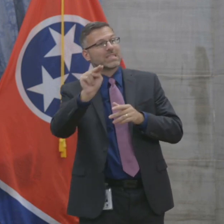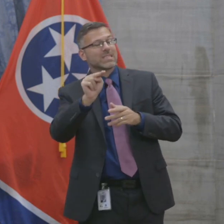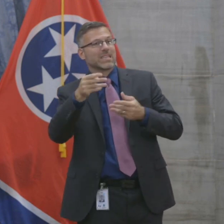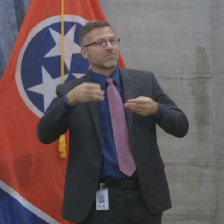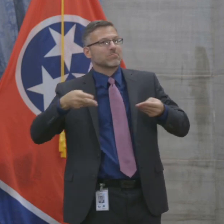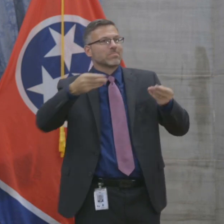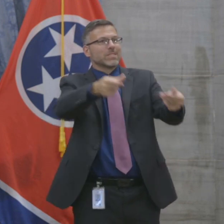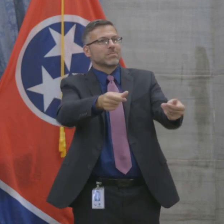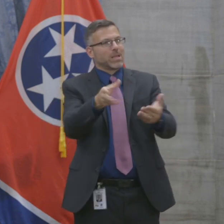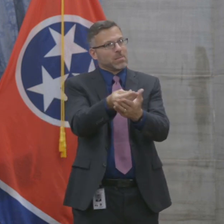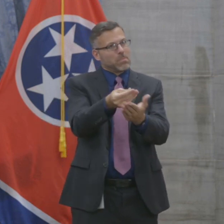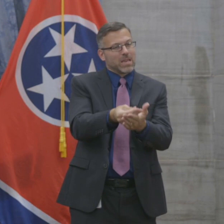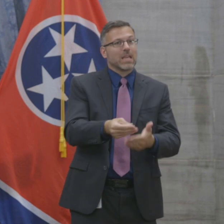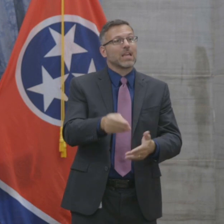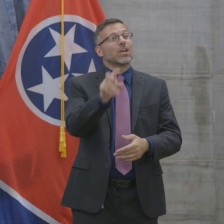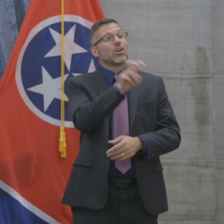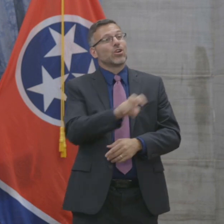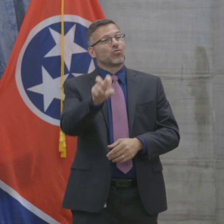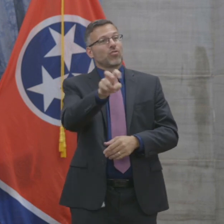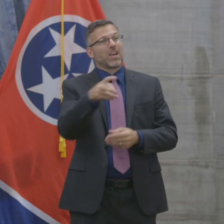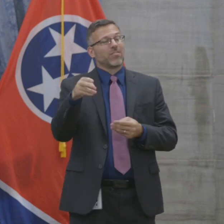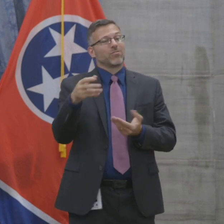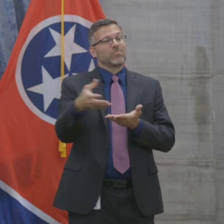While international travel spending in the US declined